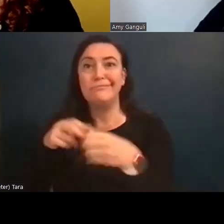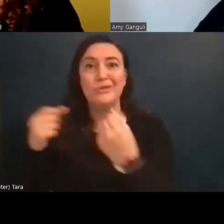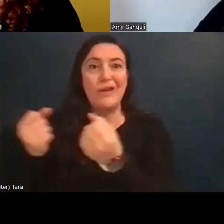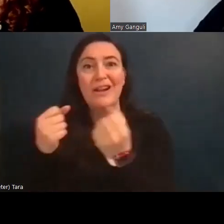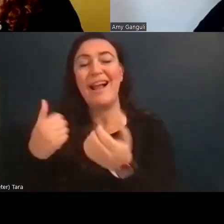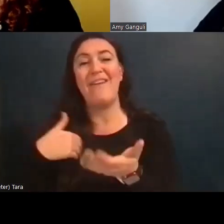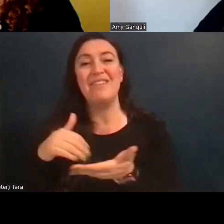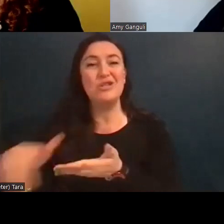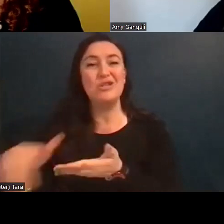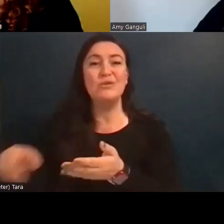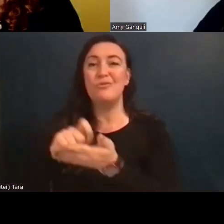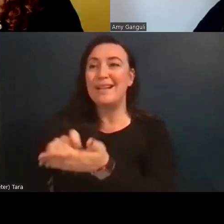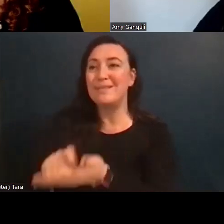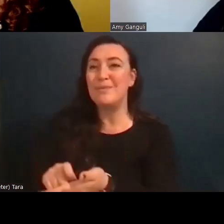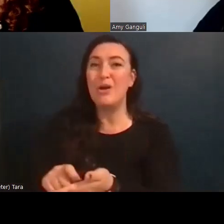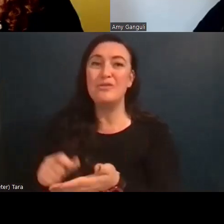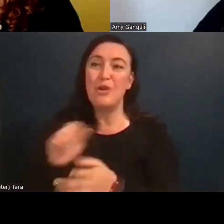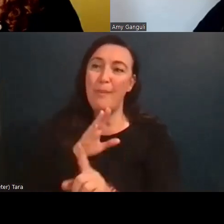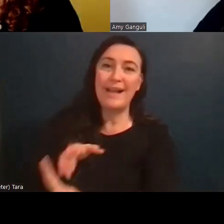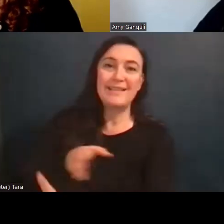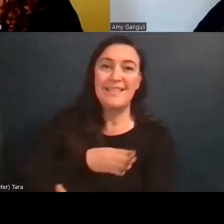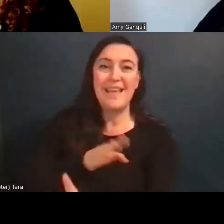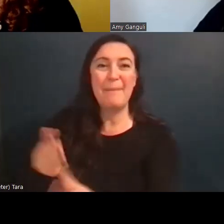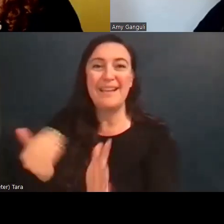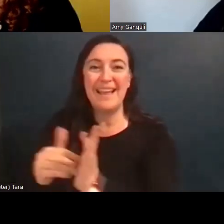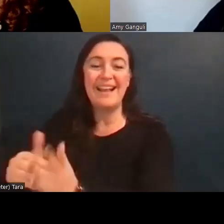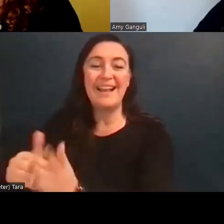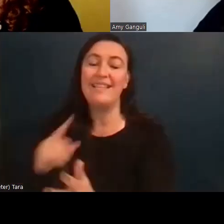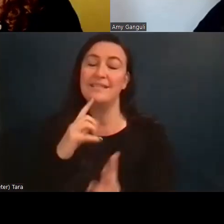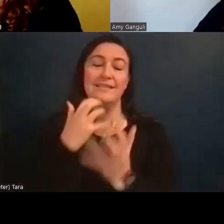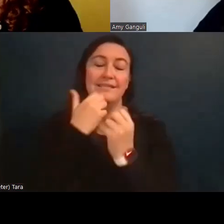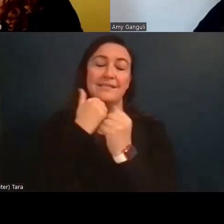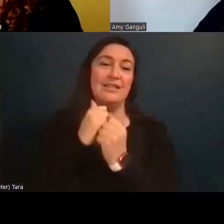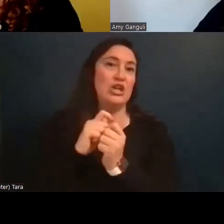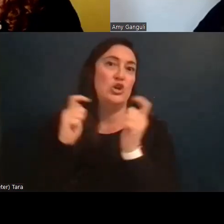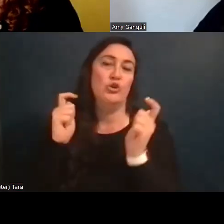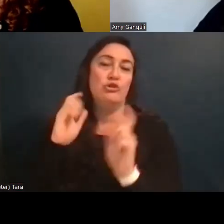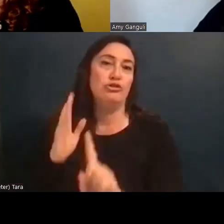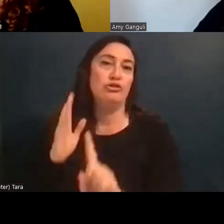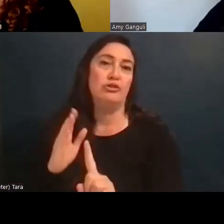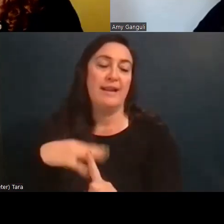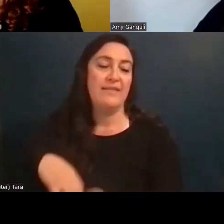and again has just been absolutely huge. I think it's just been really powerful.